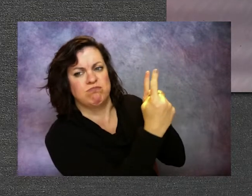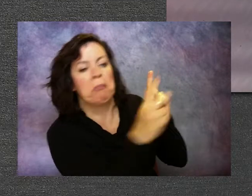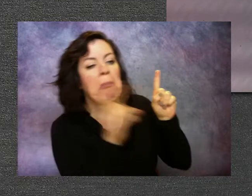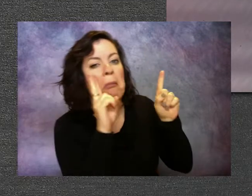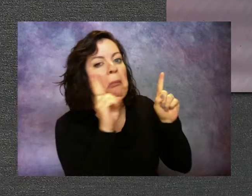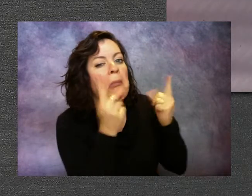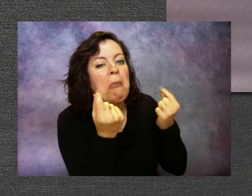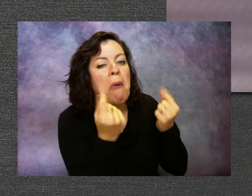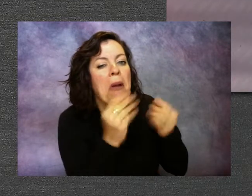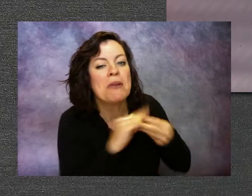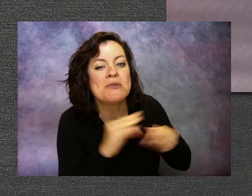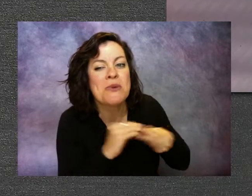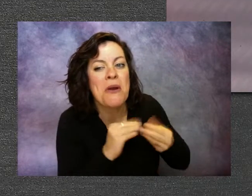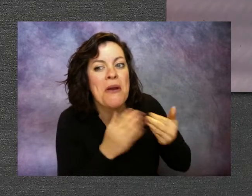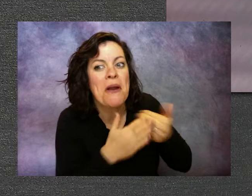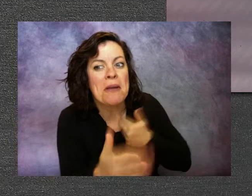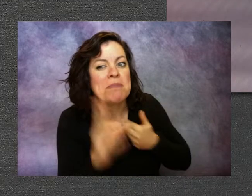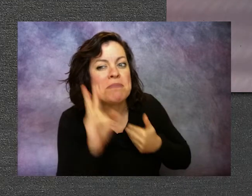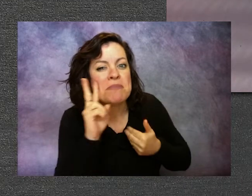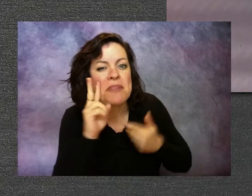this makes it hard for the family to recognize Harry.